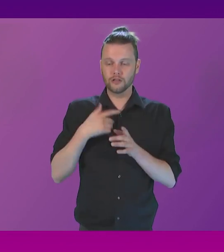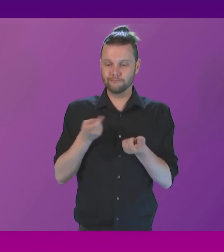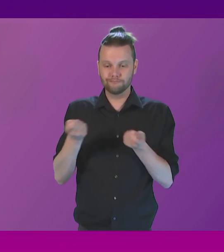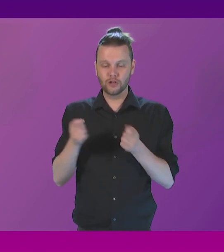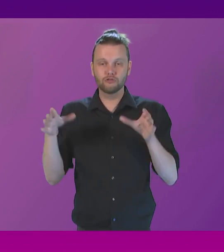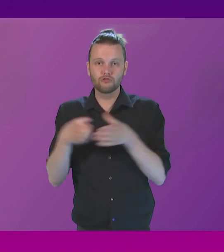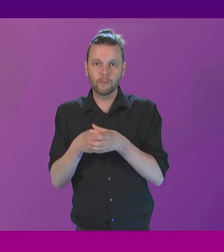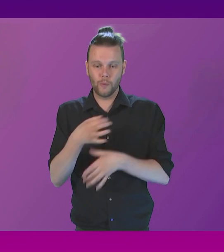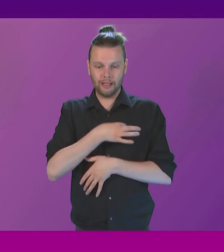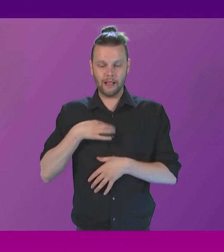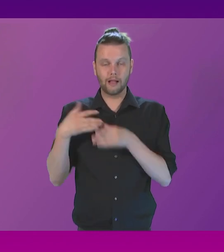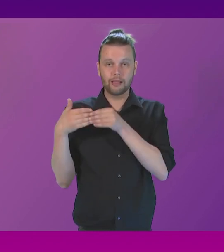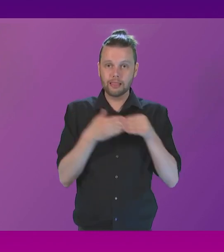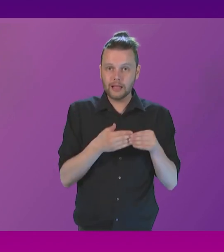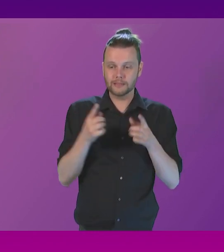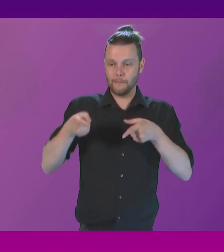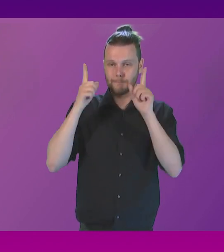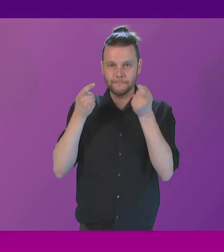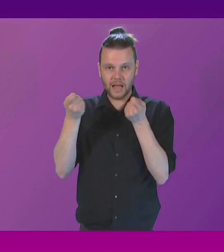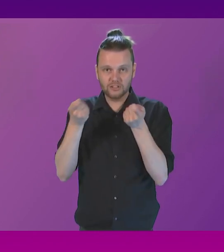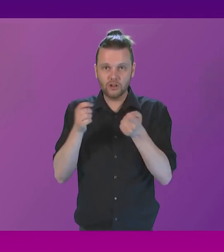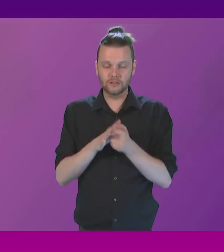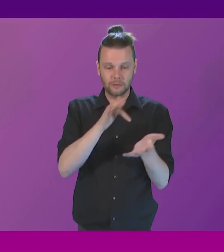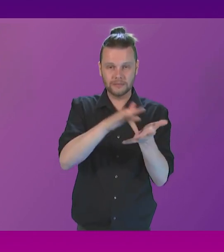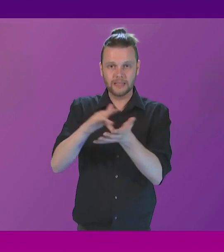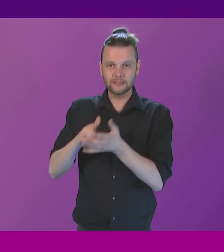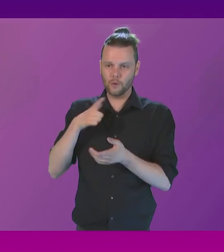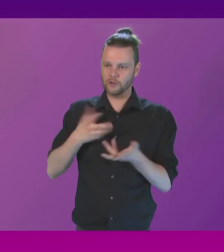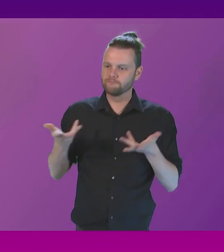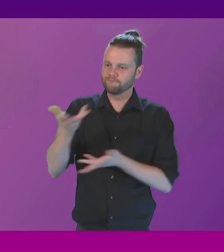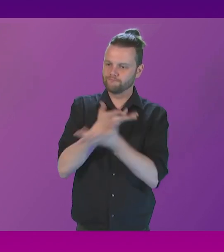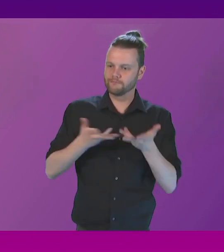consists of clinical leads and managers from each centre to collaborate so that they can support one